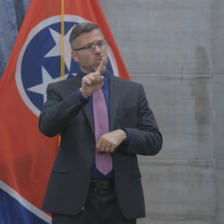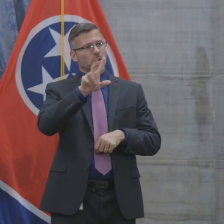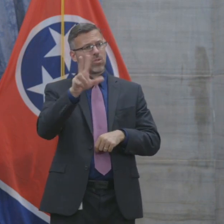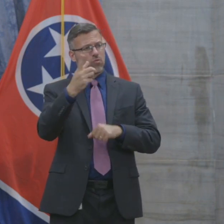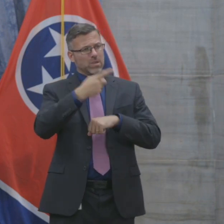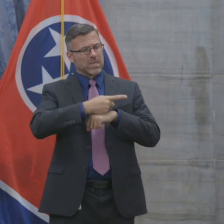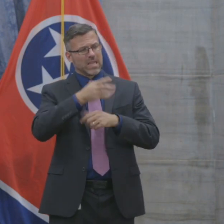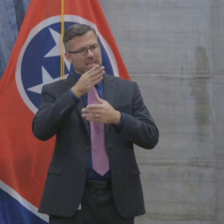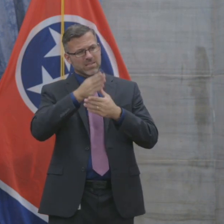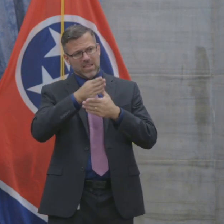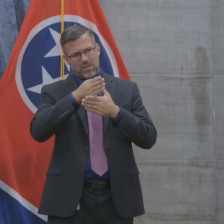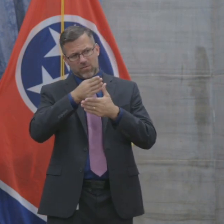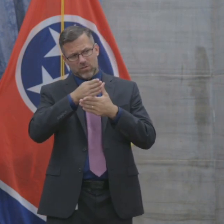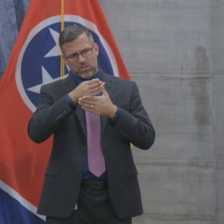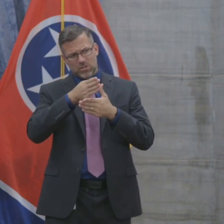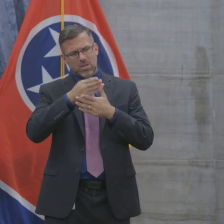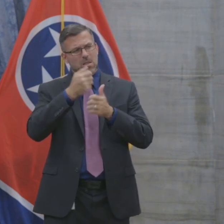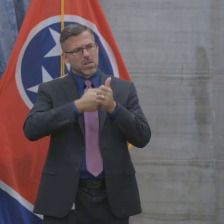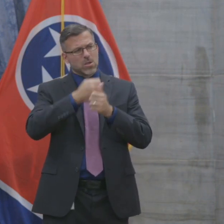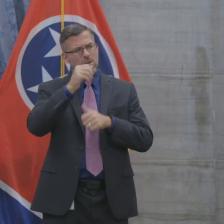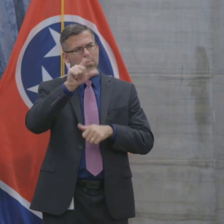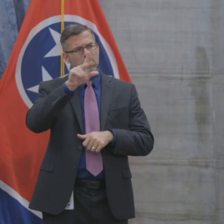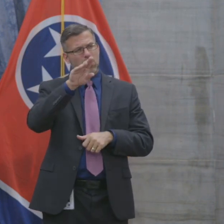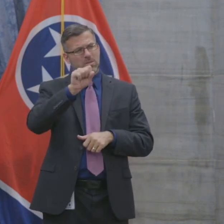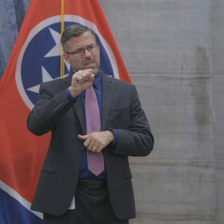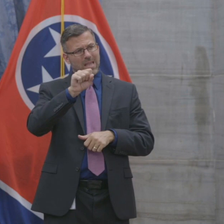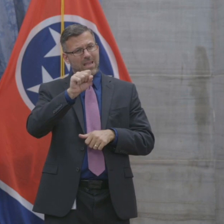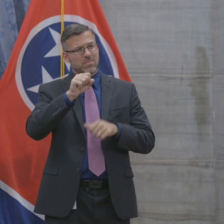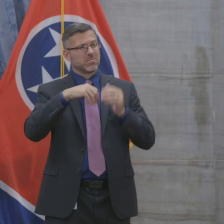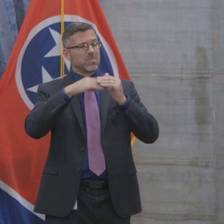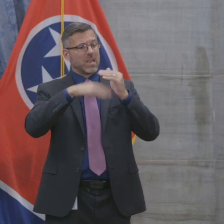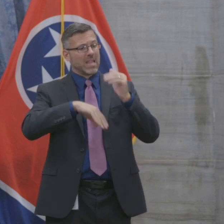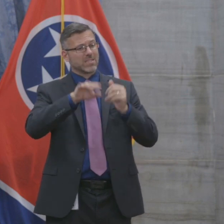state testing center and it took me two weeks to get my results.